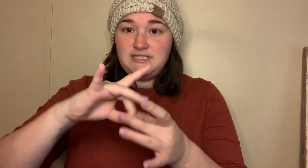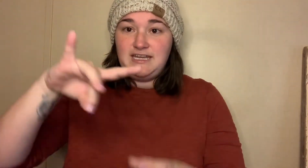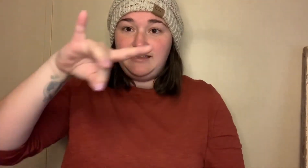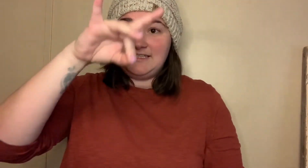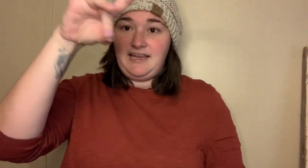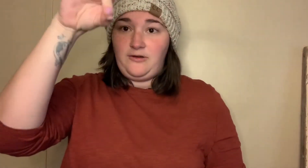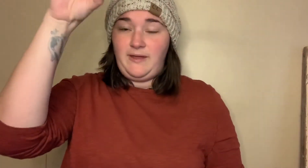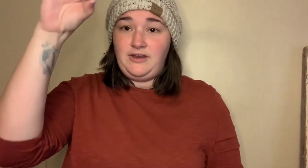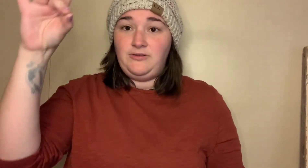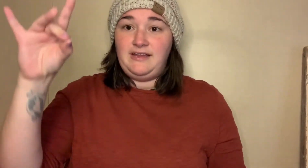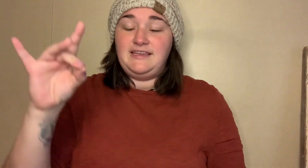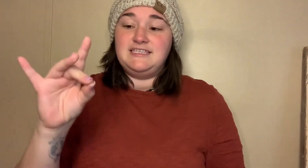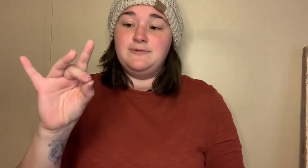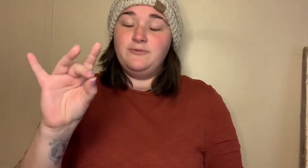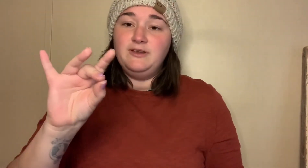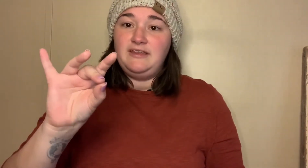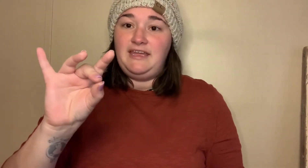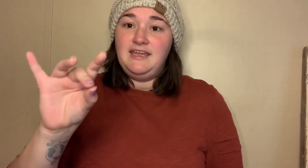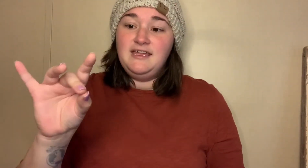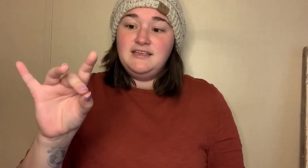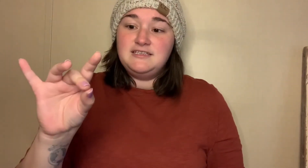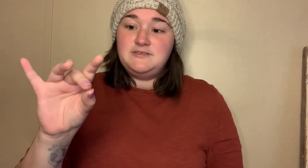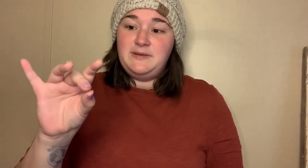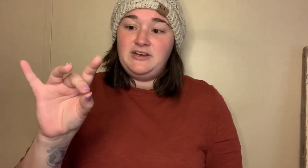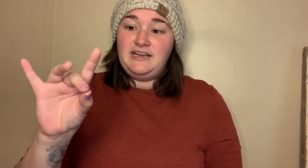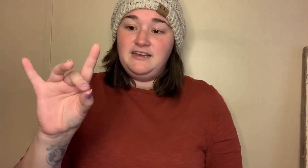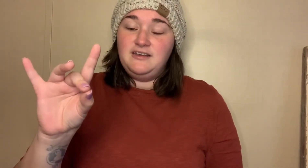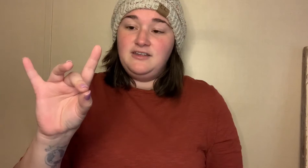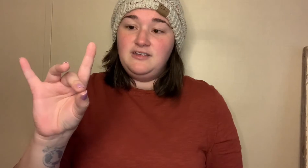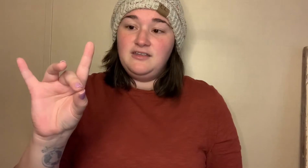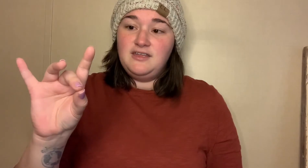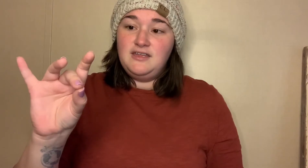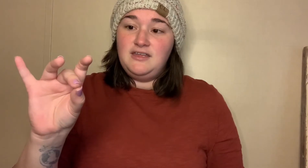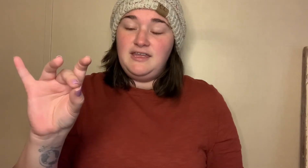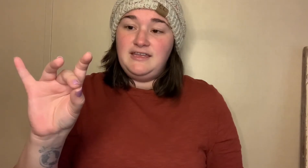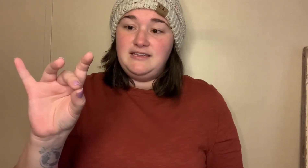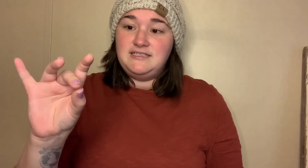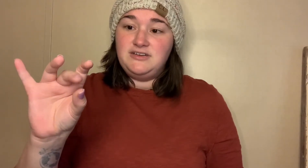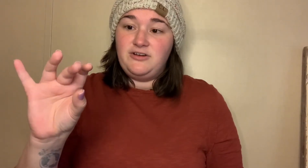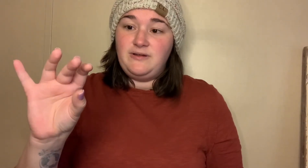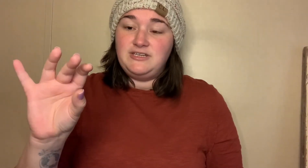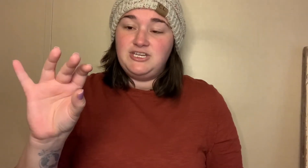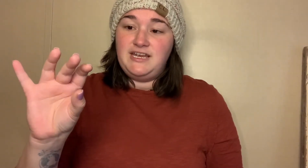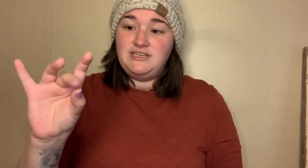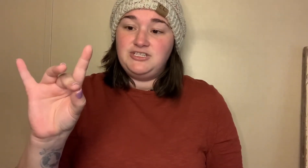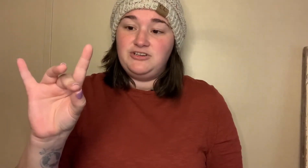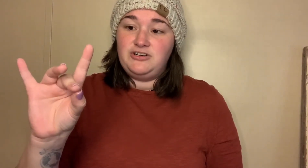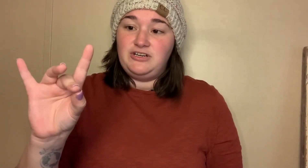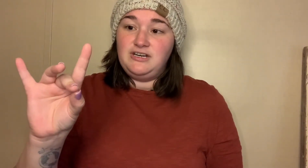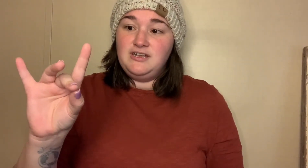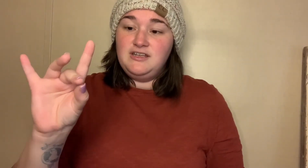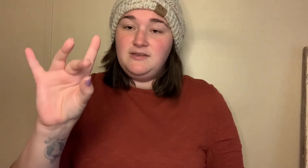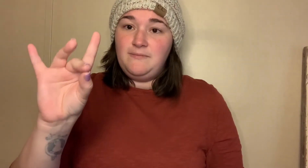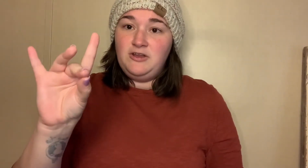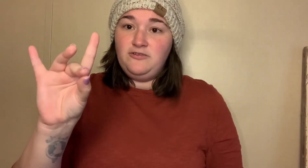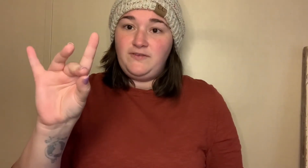take this hand away and do like this but really spirit is you're going to change your middle